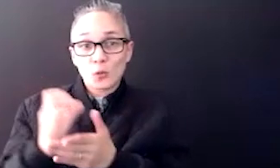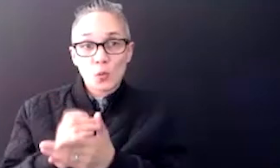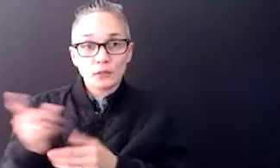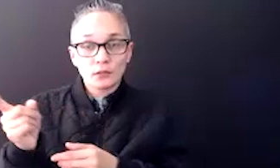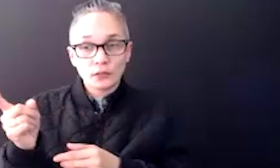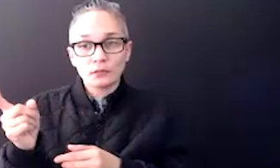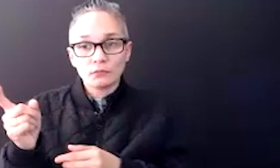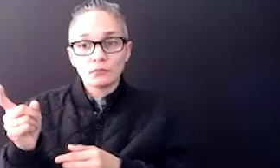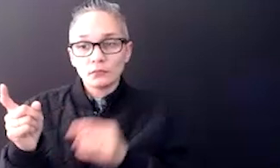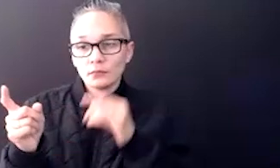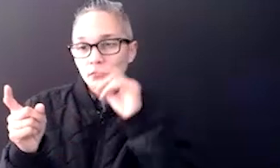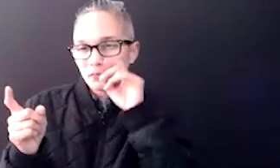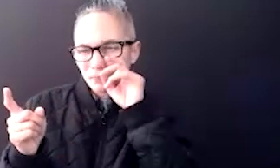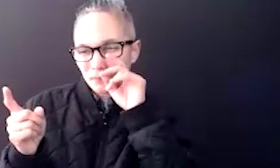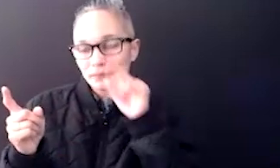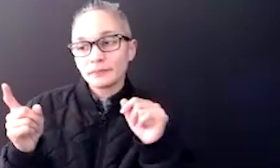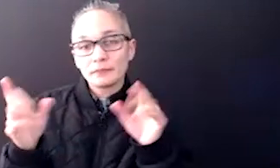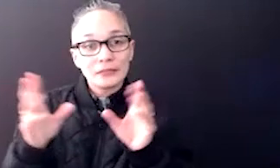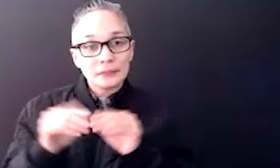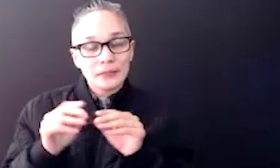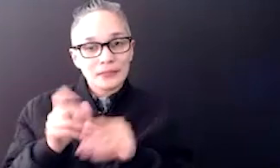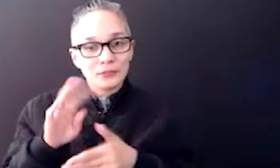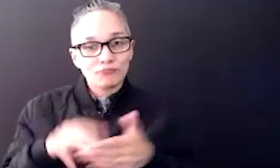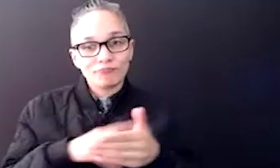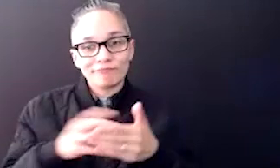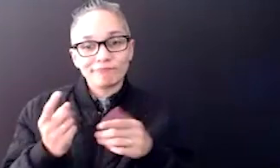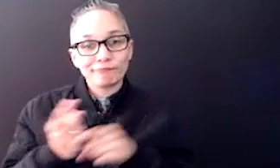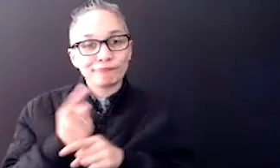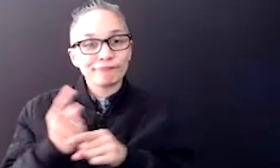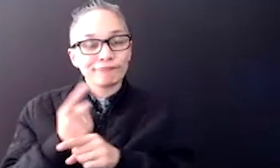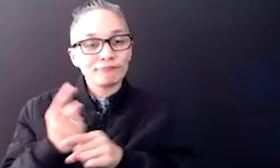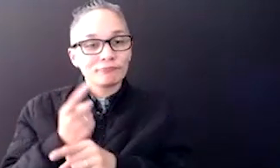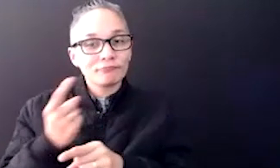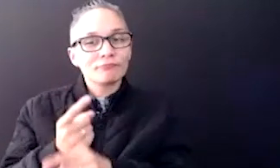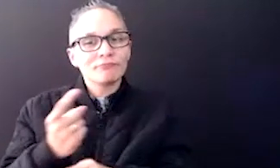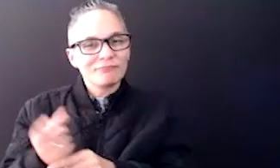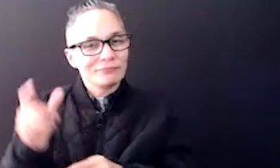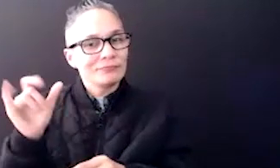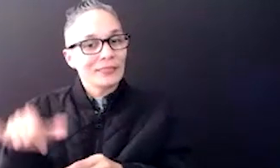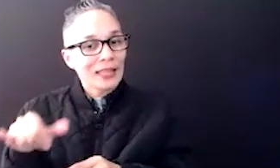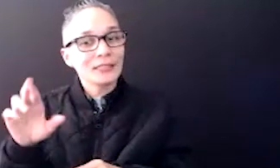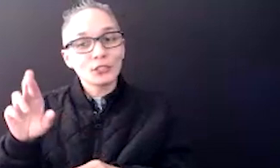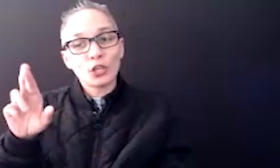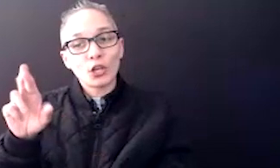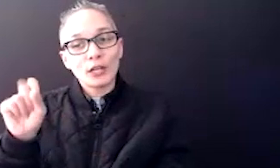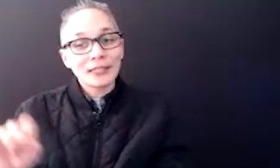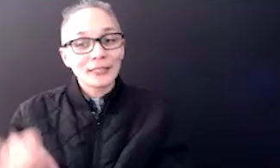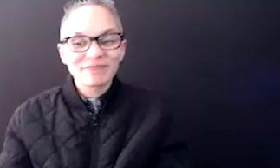and the meetings are scheduled regularly. That is RSI for sure.